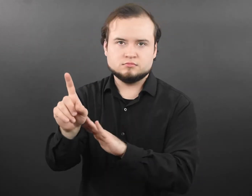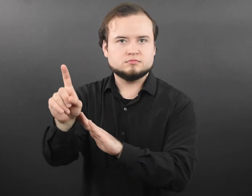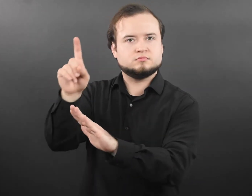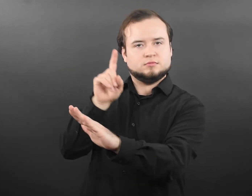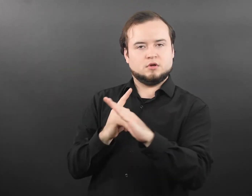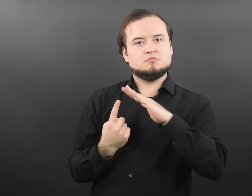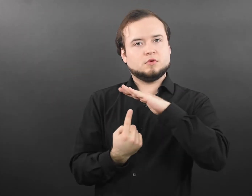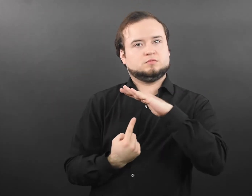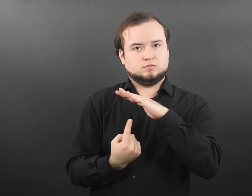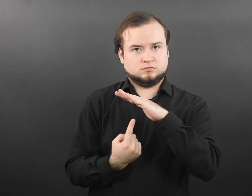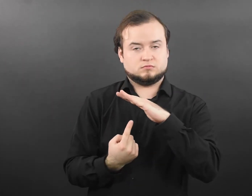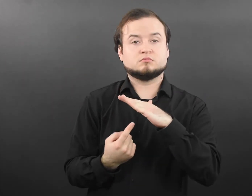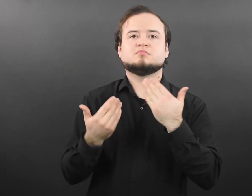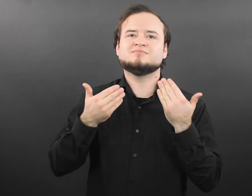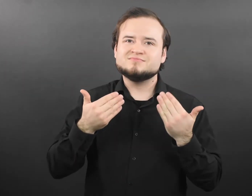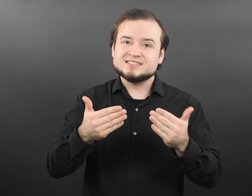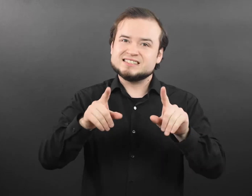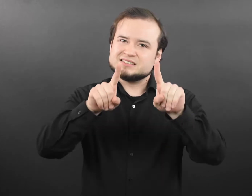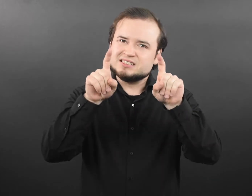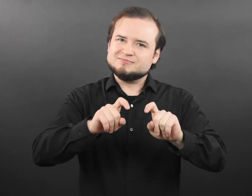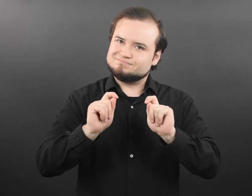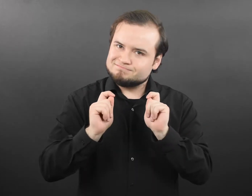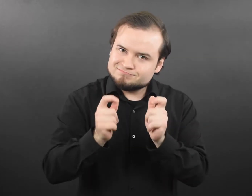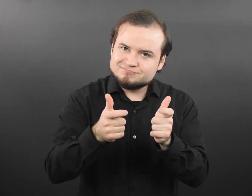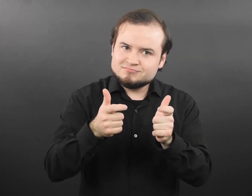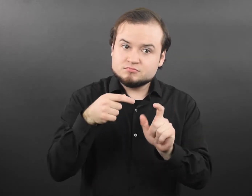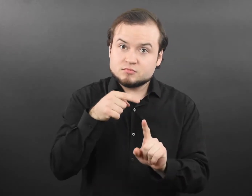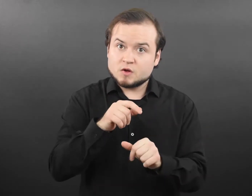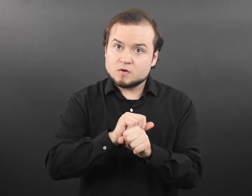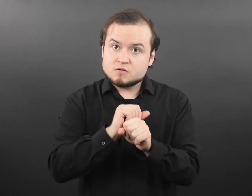for COVID-19.